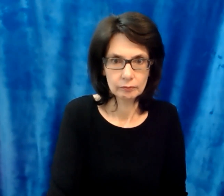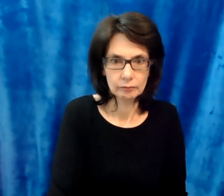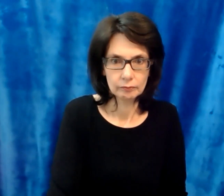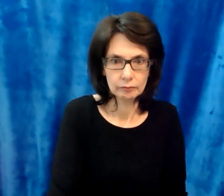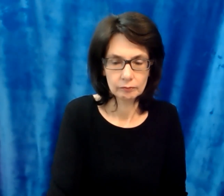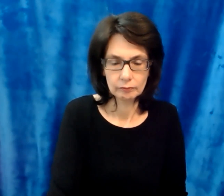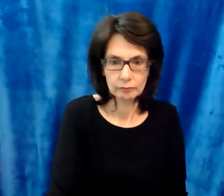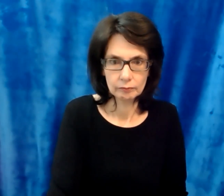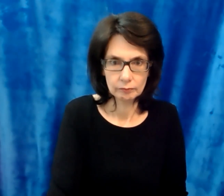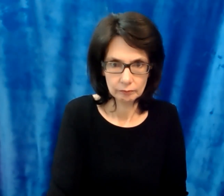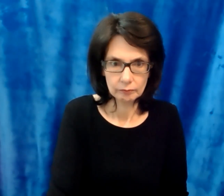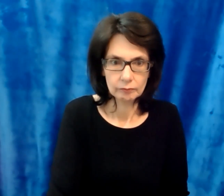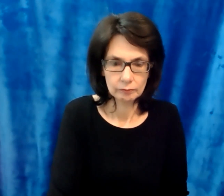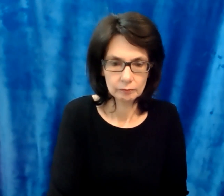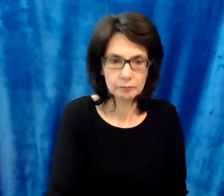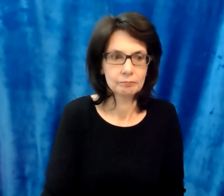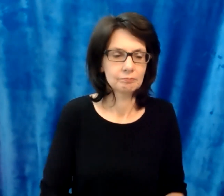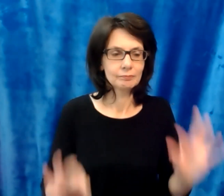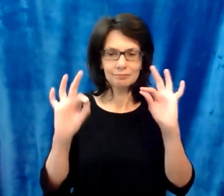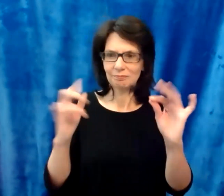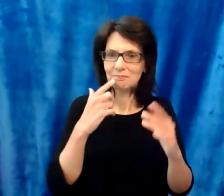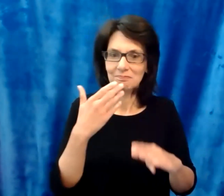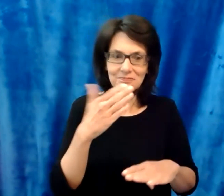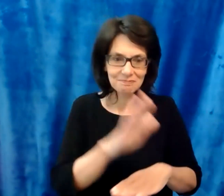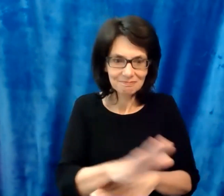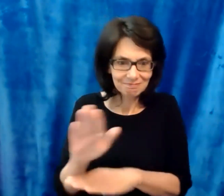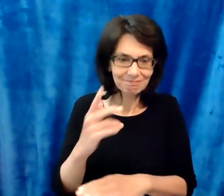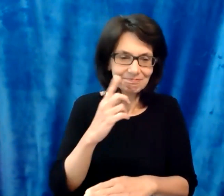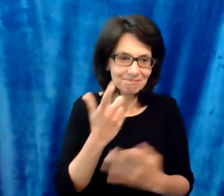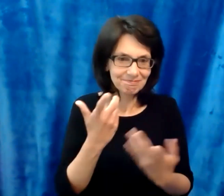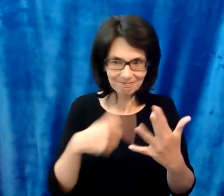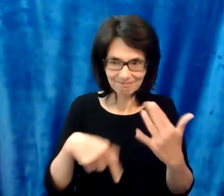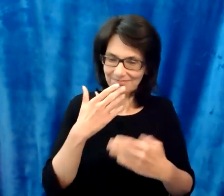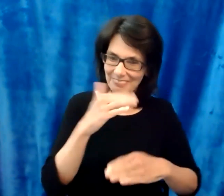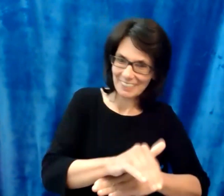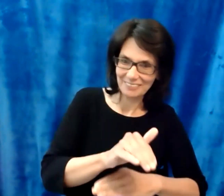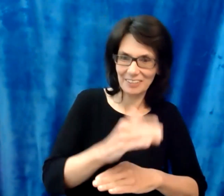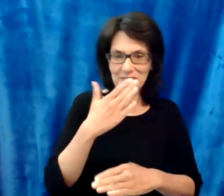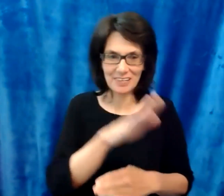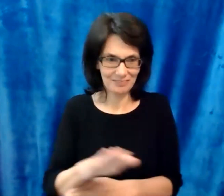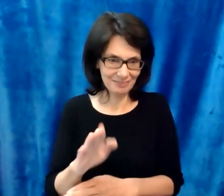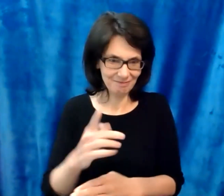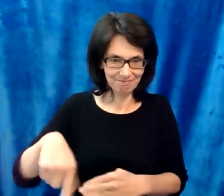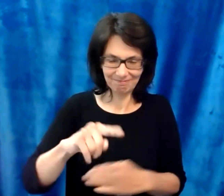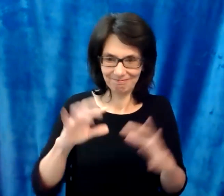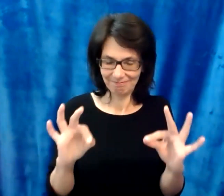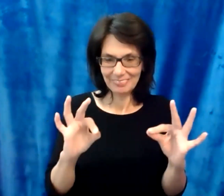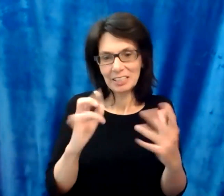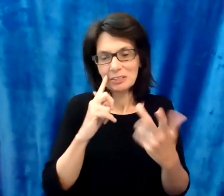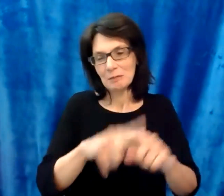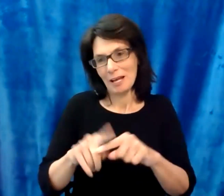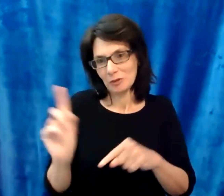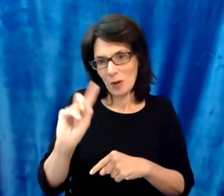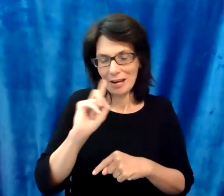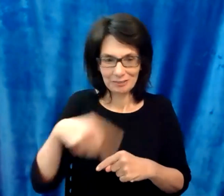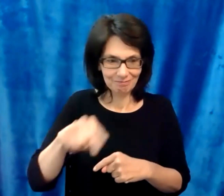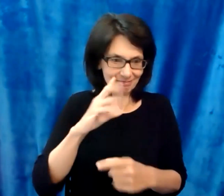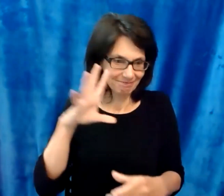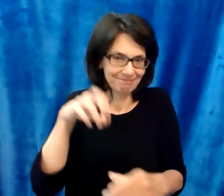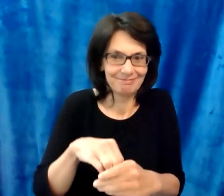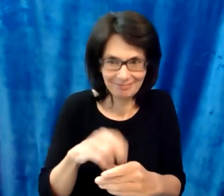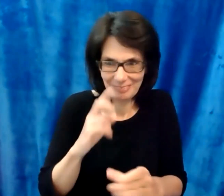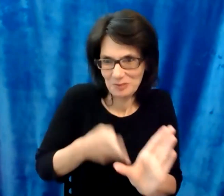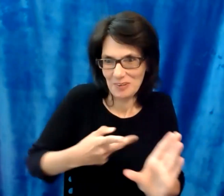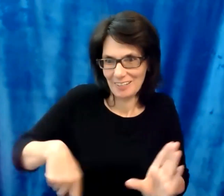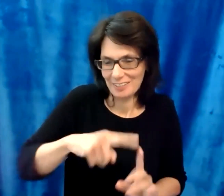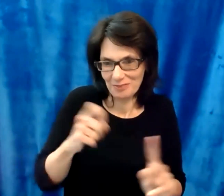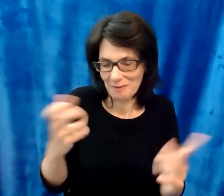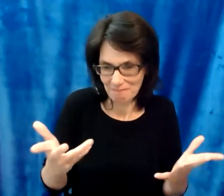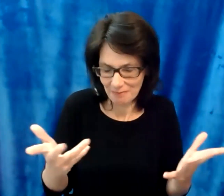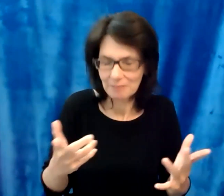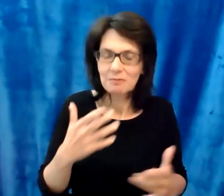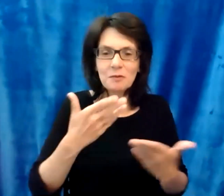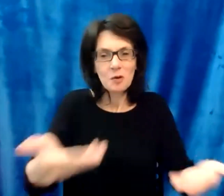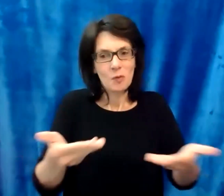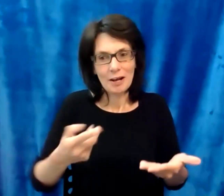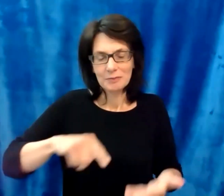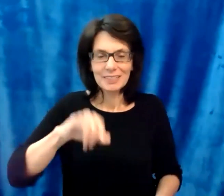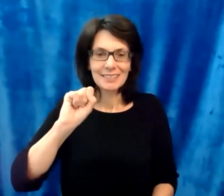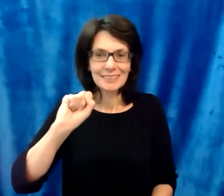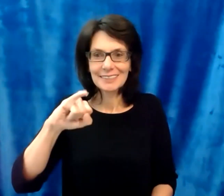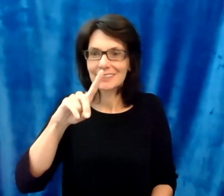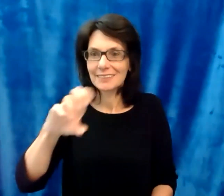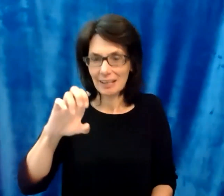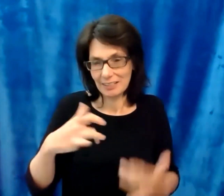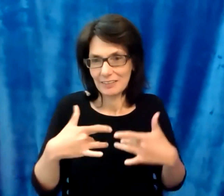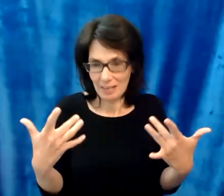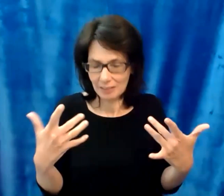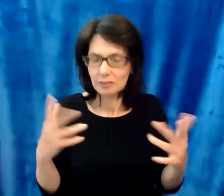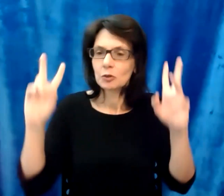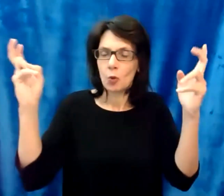Vibhu Sharma : Good afternoon and good evening and good morning everyone depending on where you are joining us from welcome to the side event titled building that data digital.